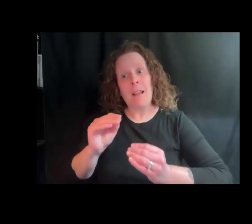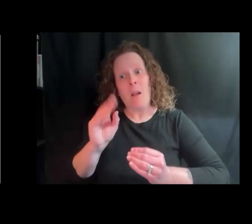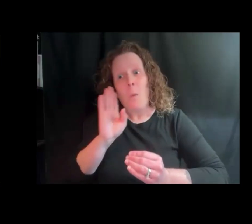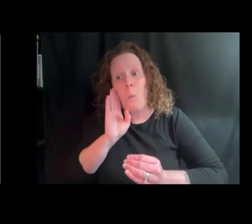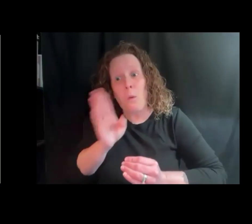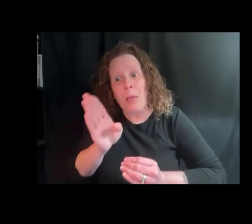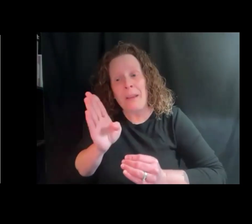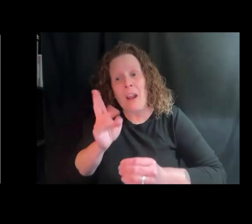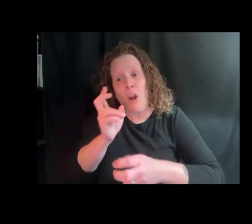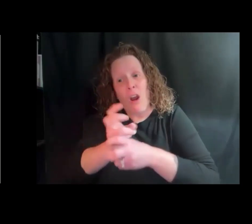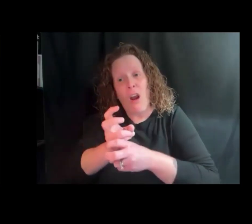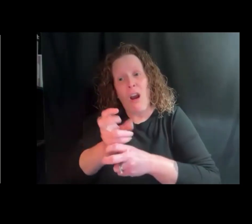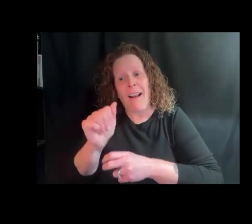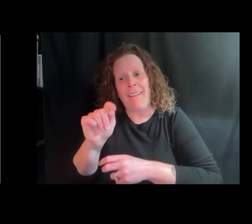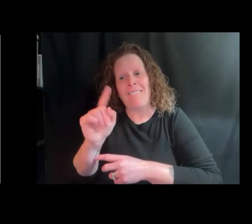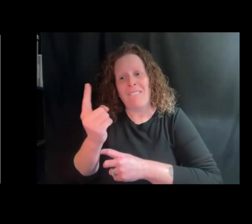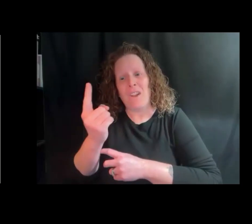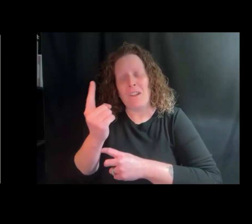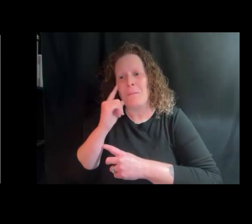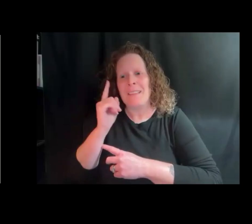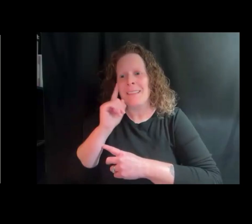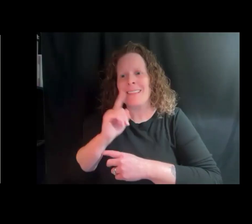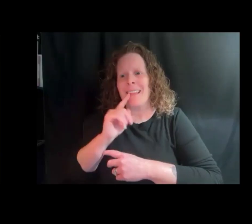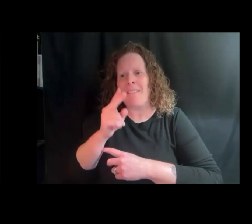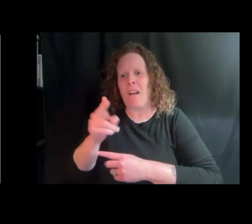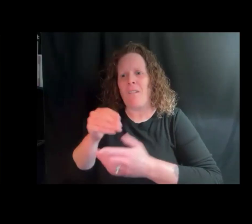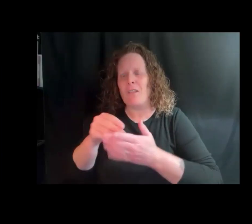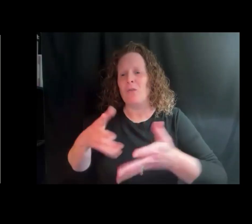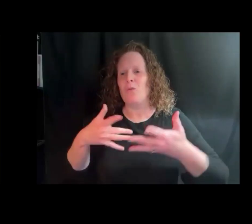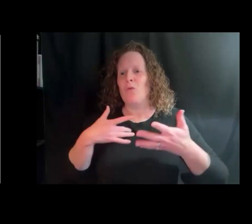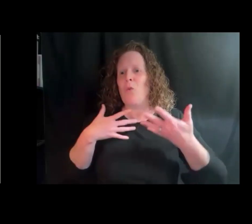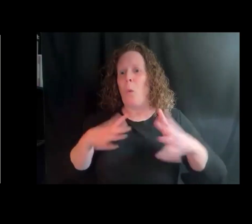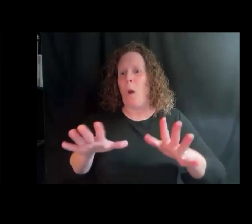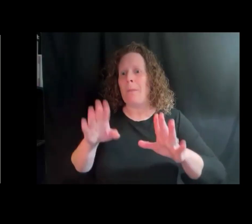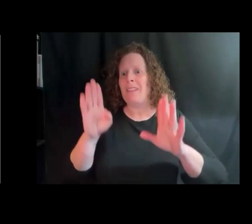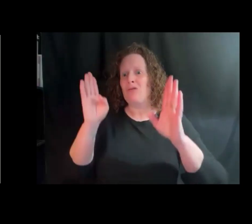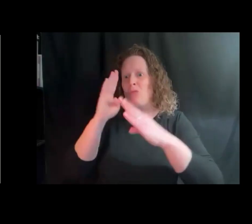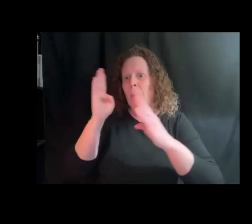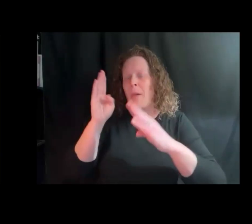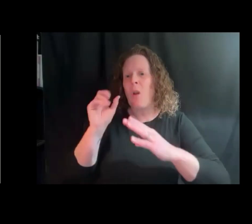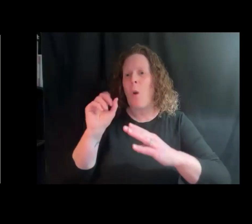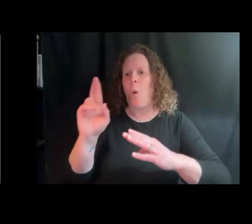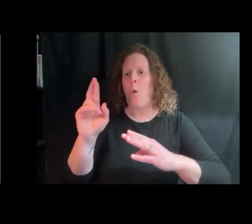That's not working for you right? It's really hard for these students at first because deaf and hard